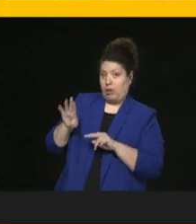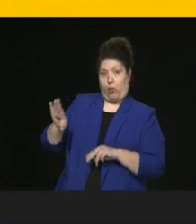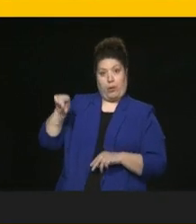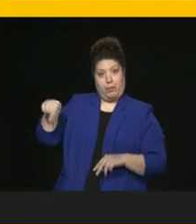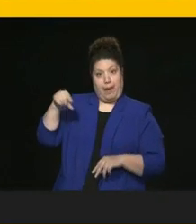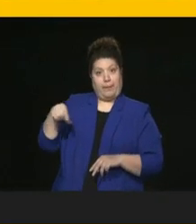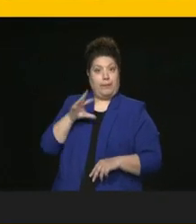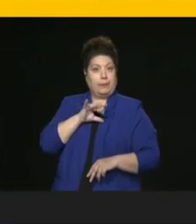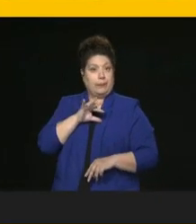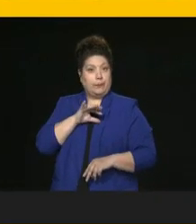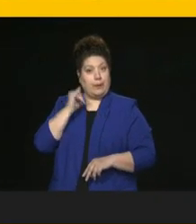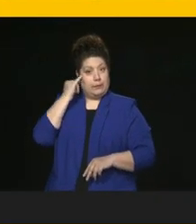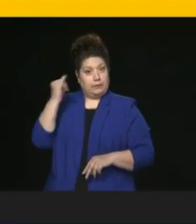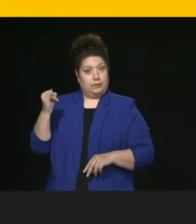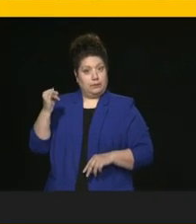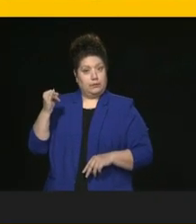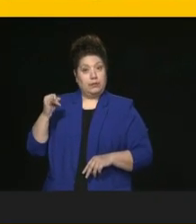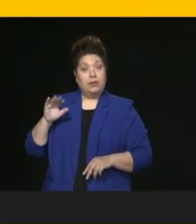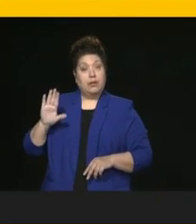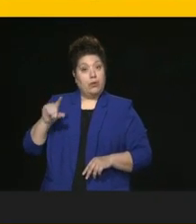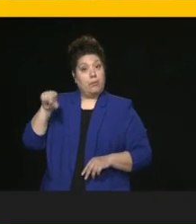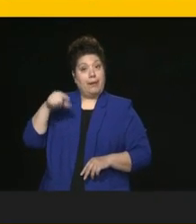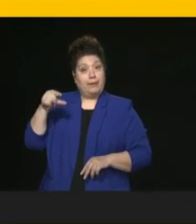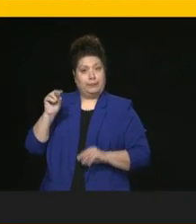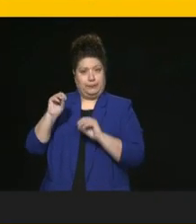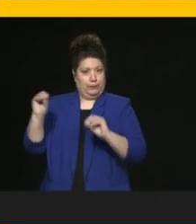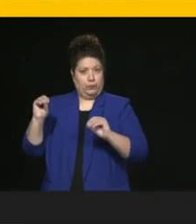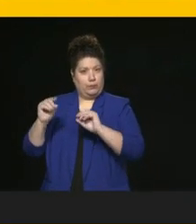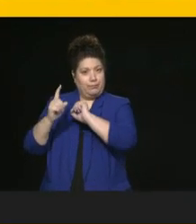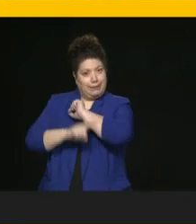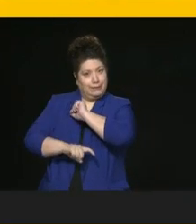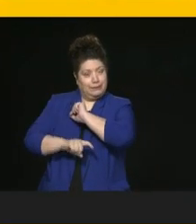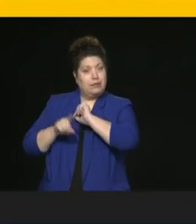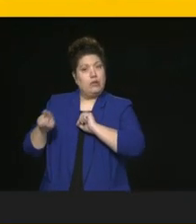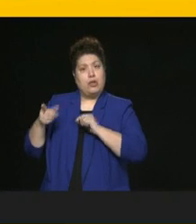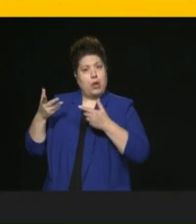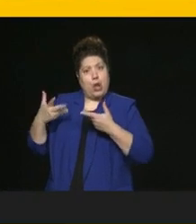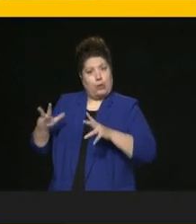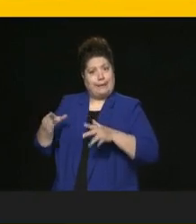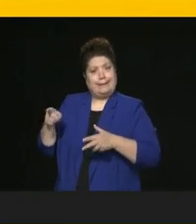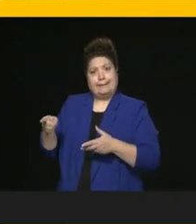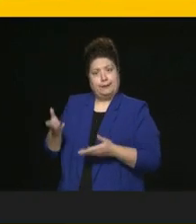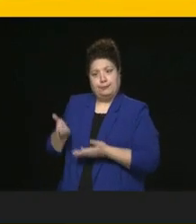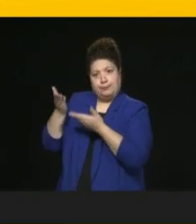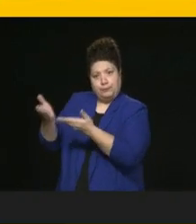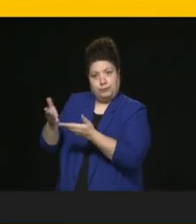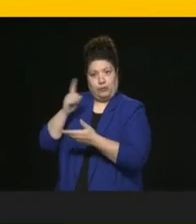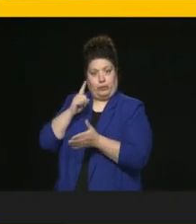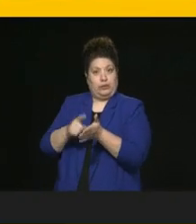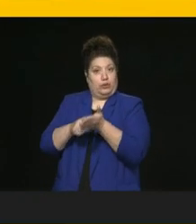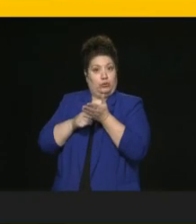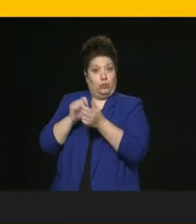FOR OTHER PROVINCES. AND QUÉBEC WILL ABSOLUTELY NOT BE PENALISED FOR BEING THE FIRST